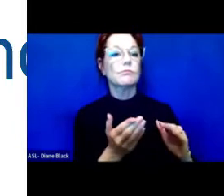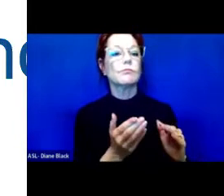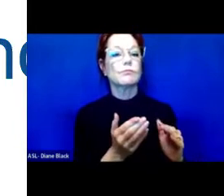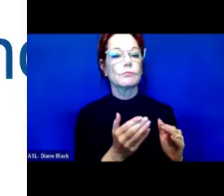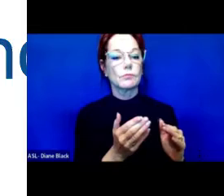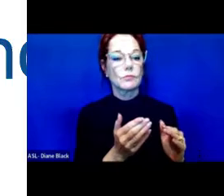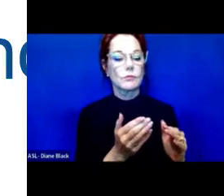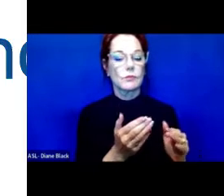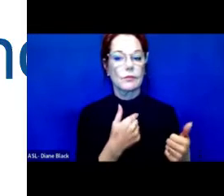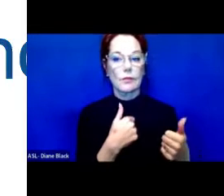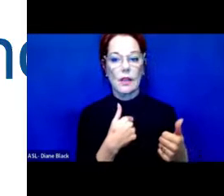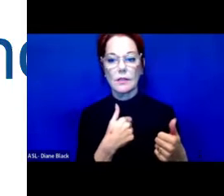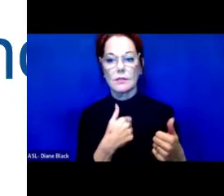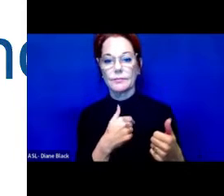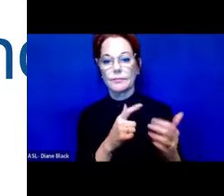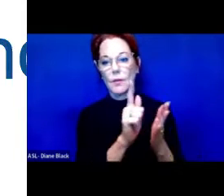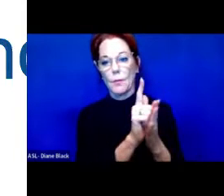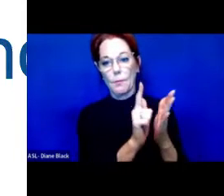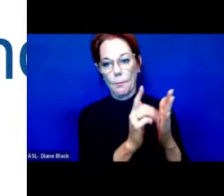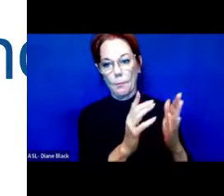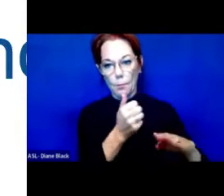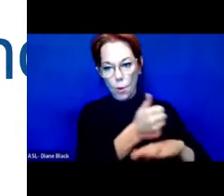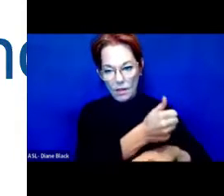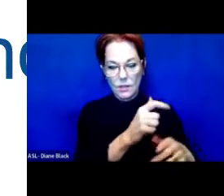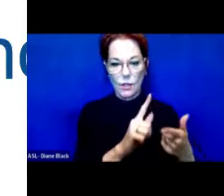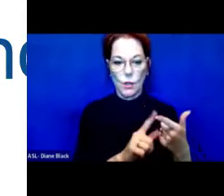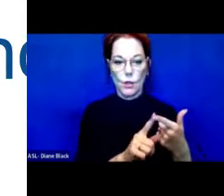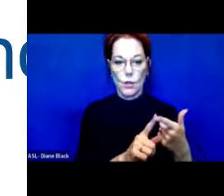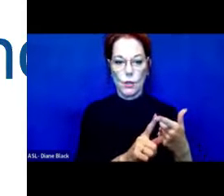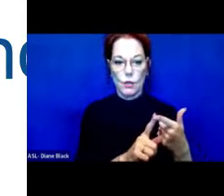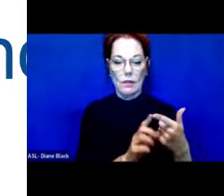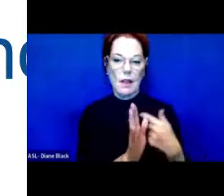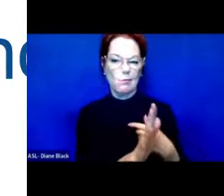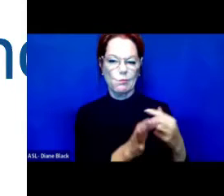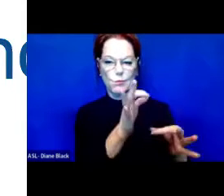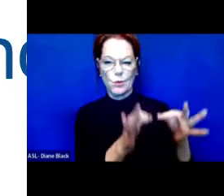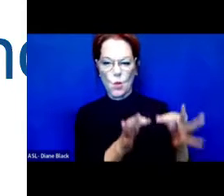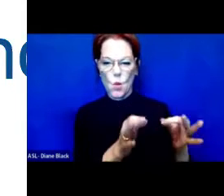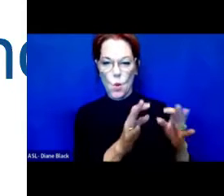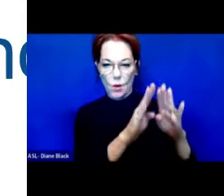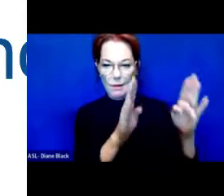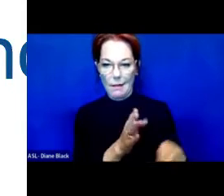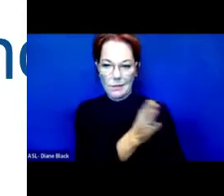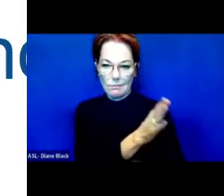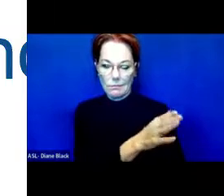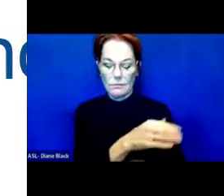consisted of prosecutors, and individuals involved in the courts side of the house, to hear what they're seeing with